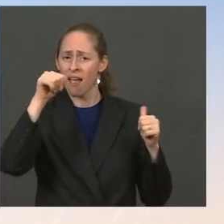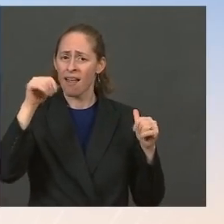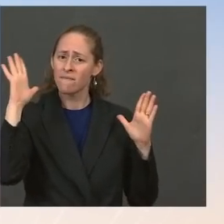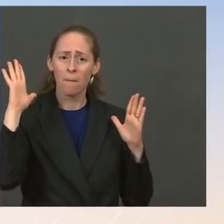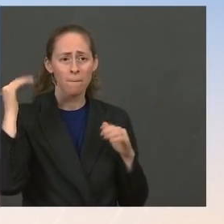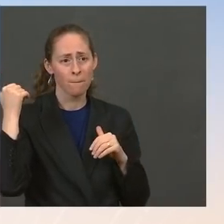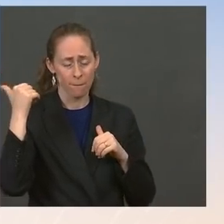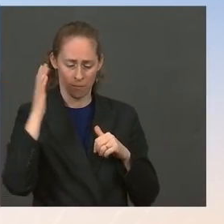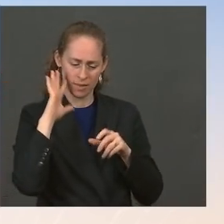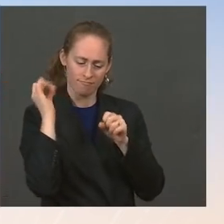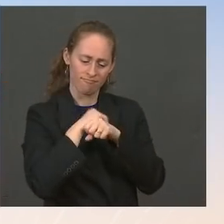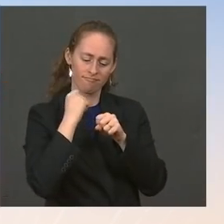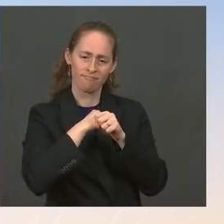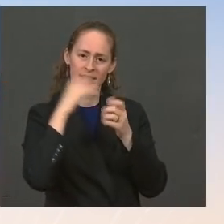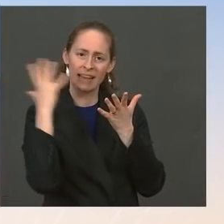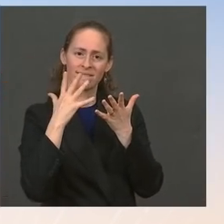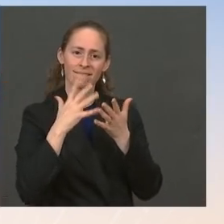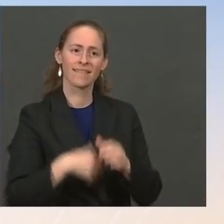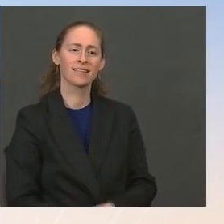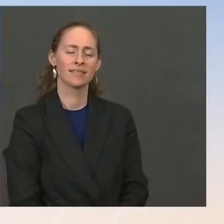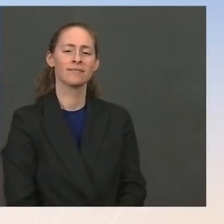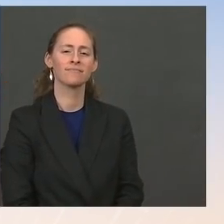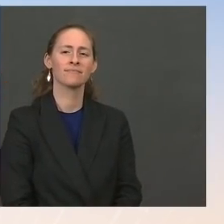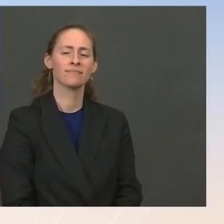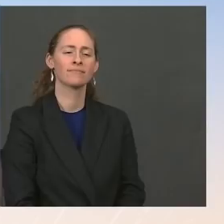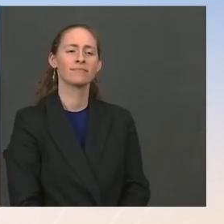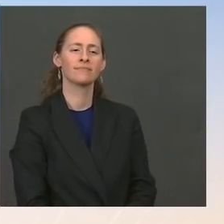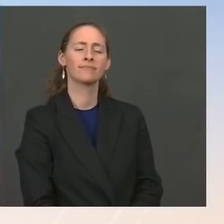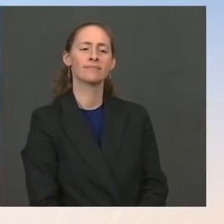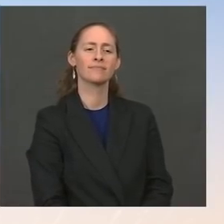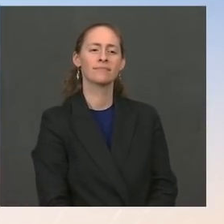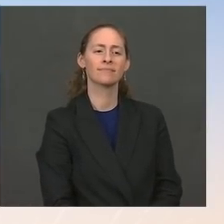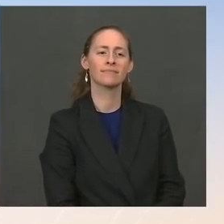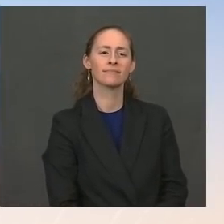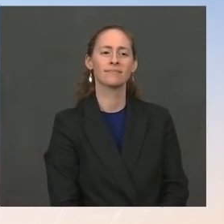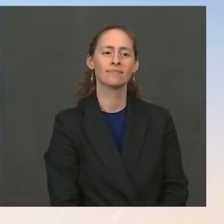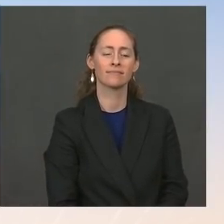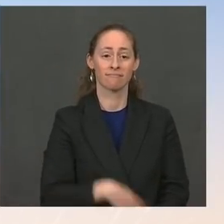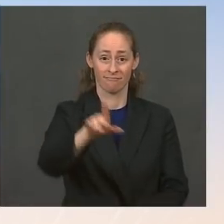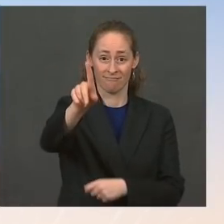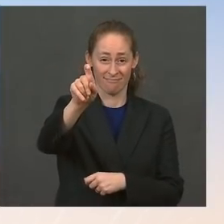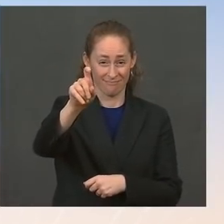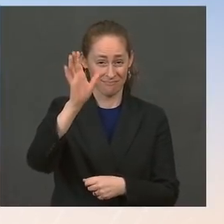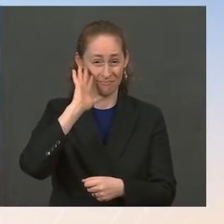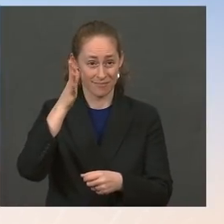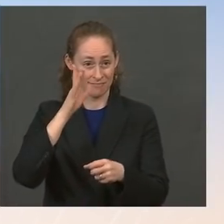Will we get all the results of the President's physical this afternoon, or are there some lab results or test results